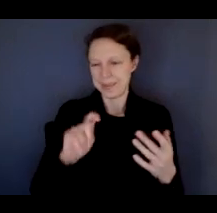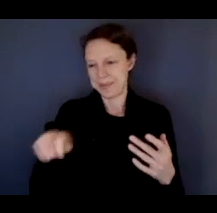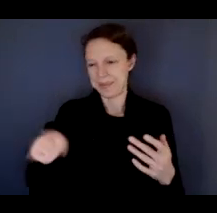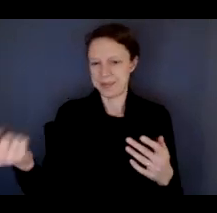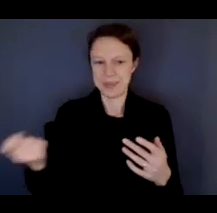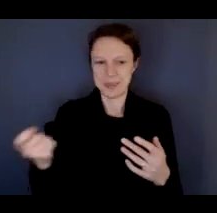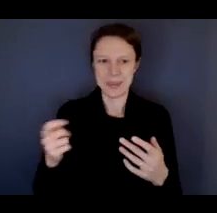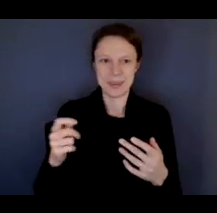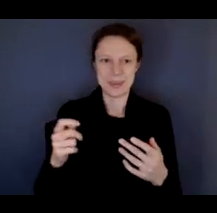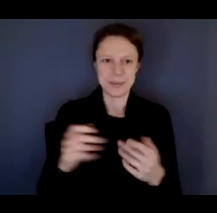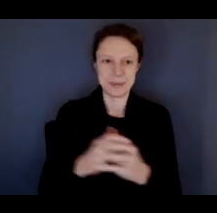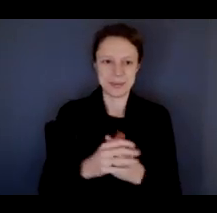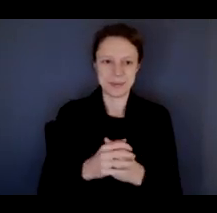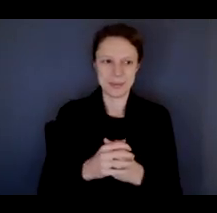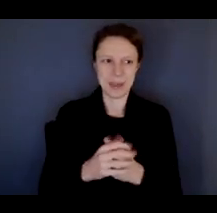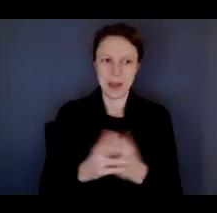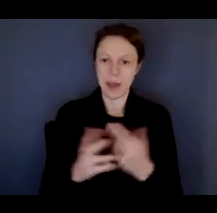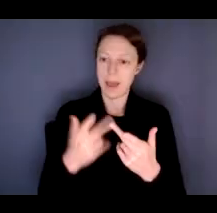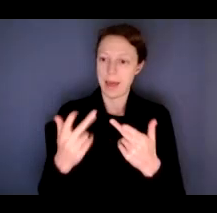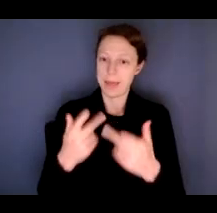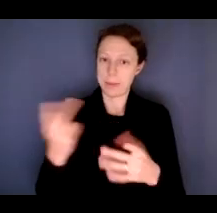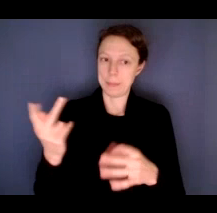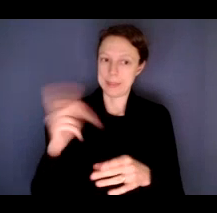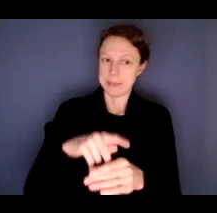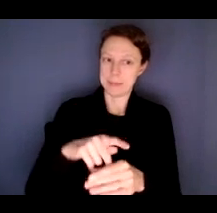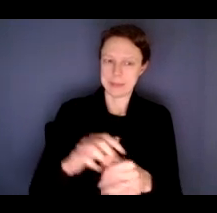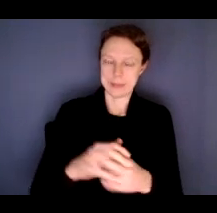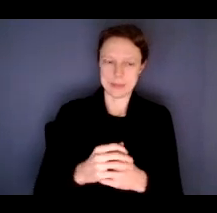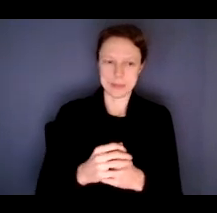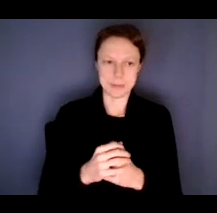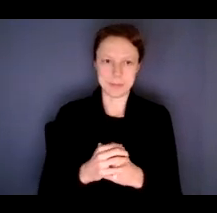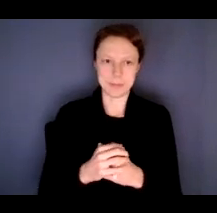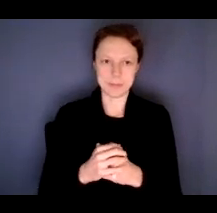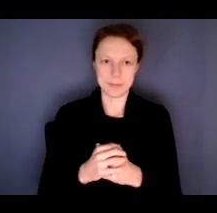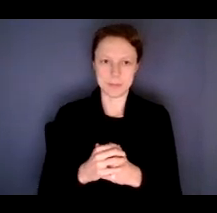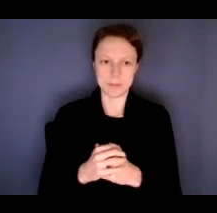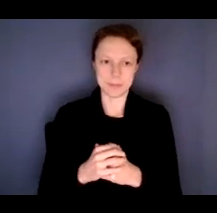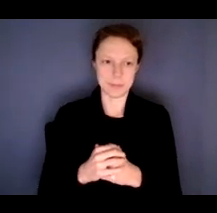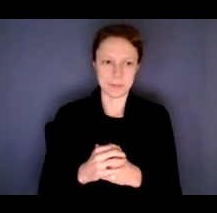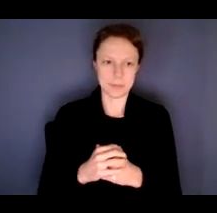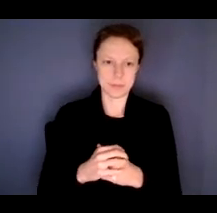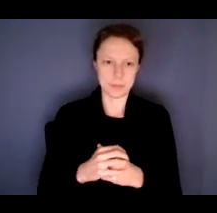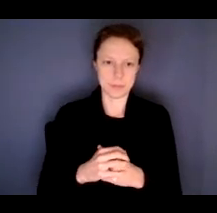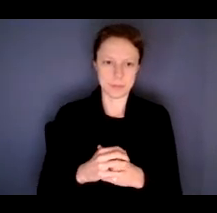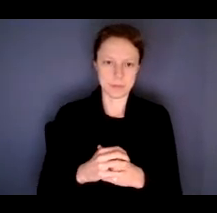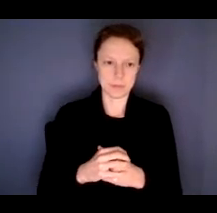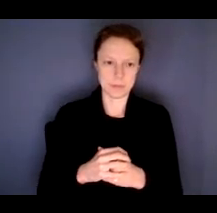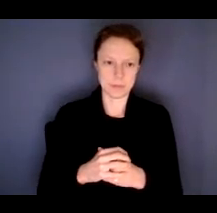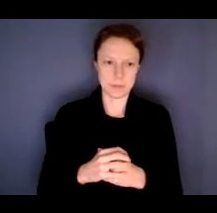child protection proceedings. KATHERINE: Thank you. Georgia, would you like to comment on the